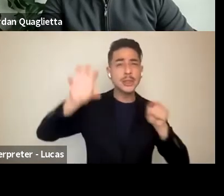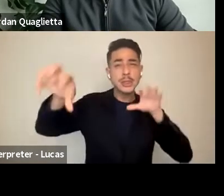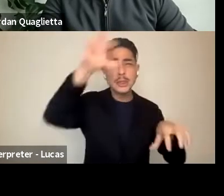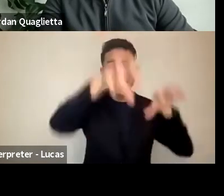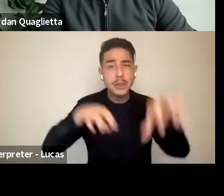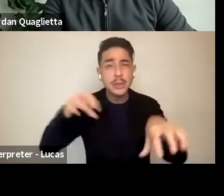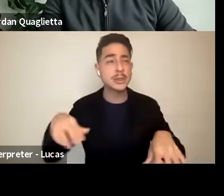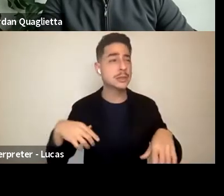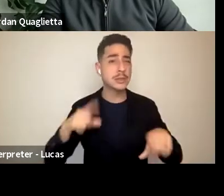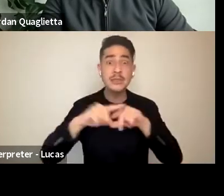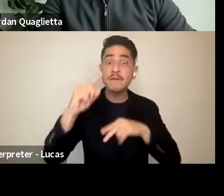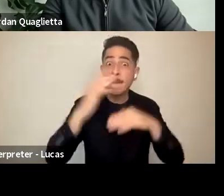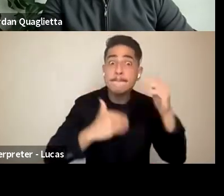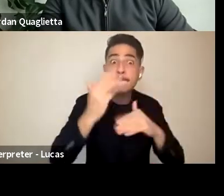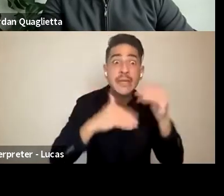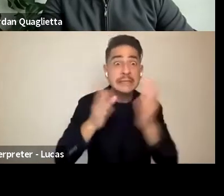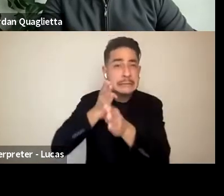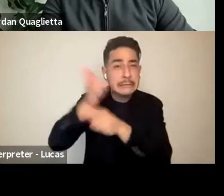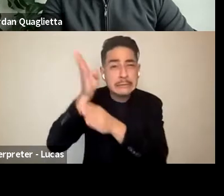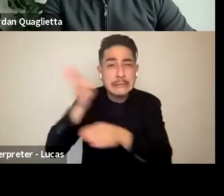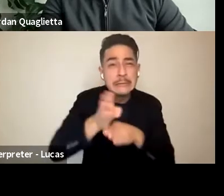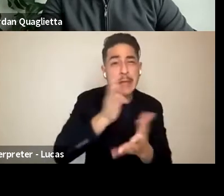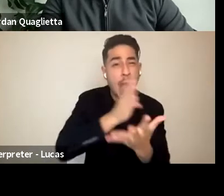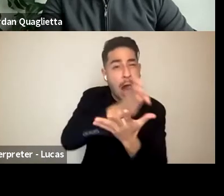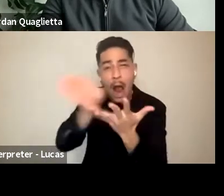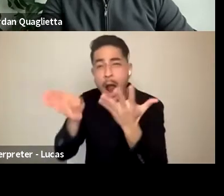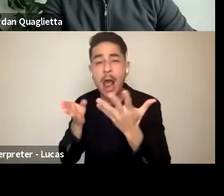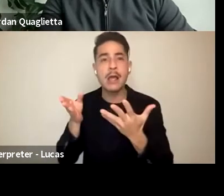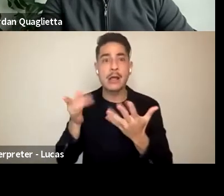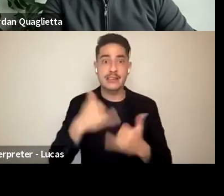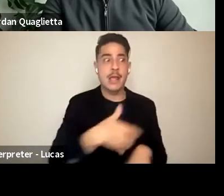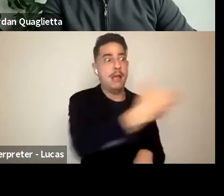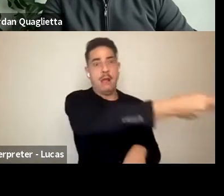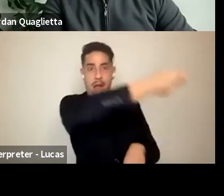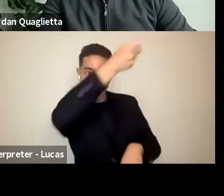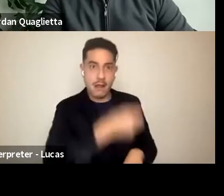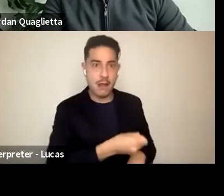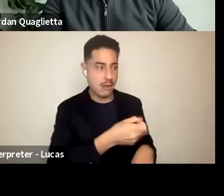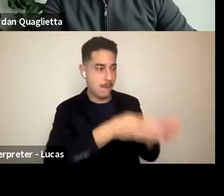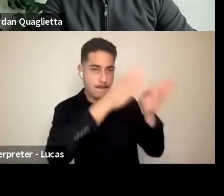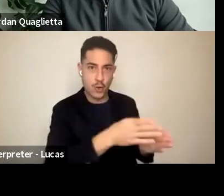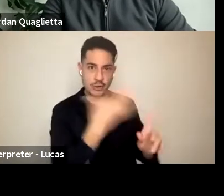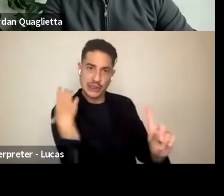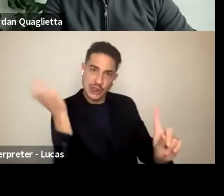businesses, and you're coming in, and you have to wrangle this beast across the different layers of the organization.